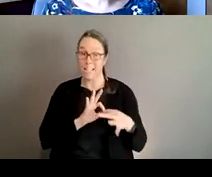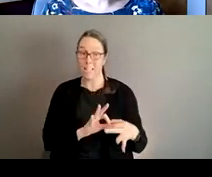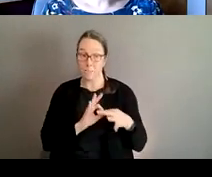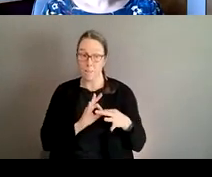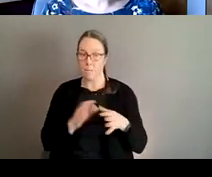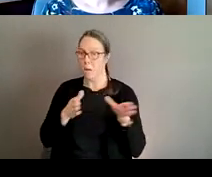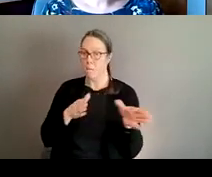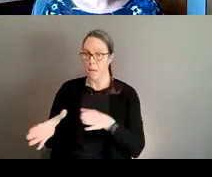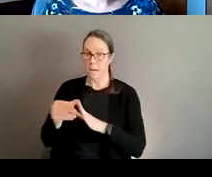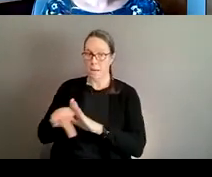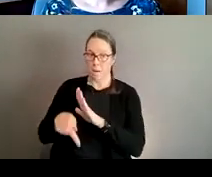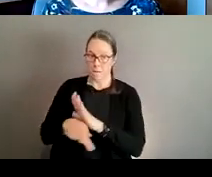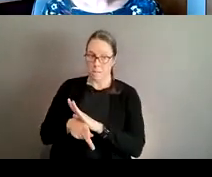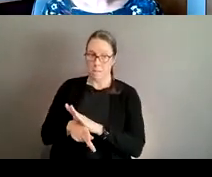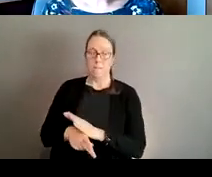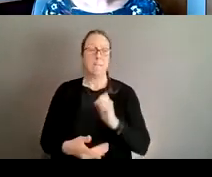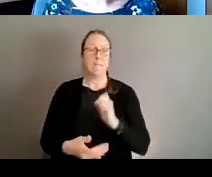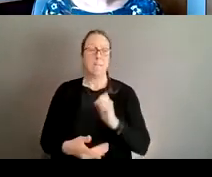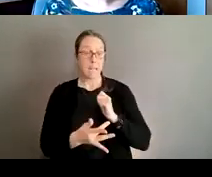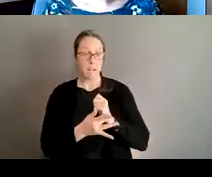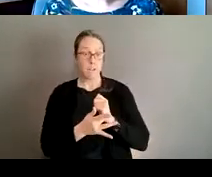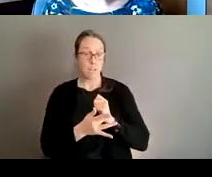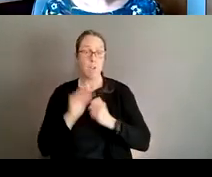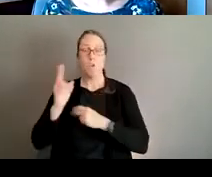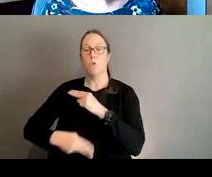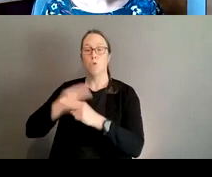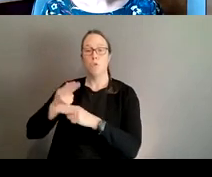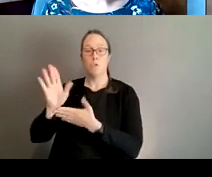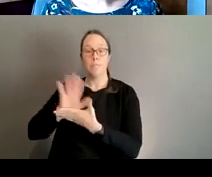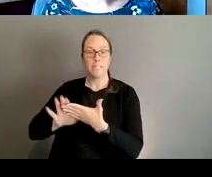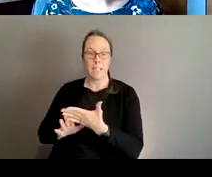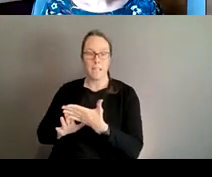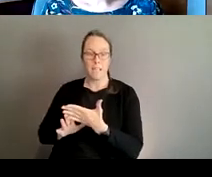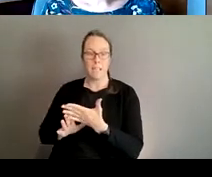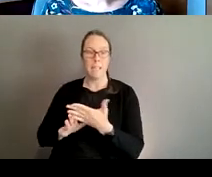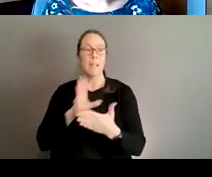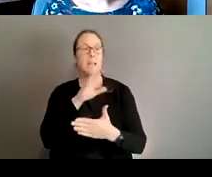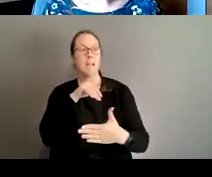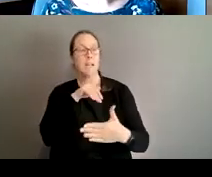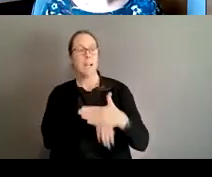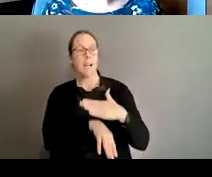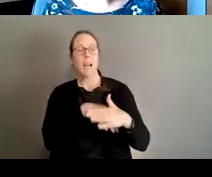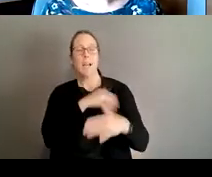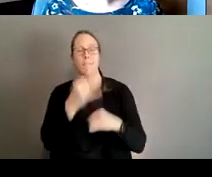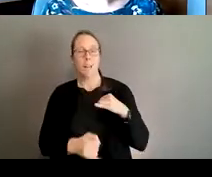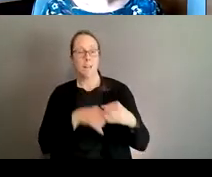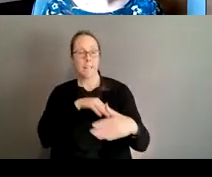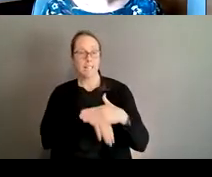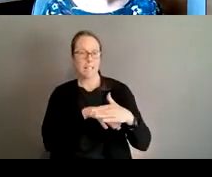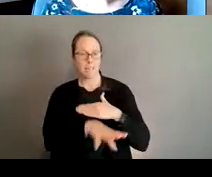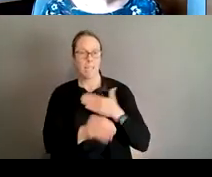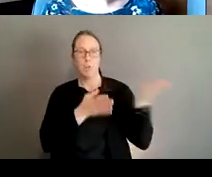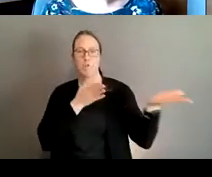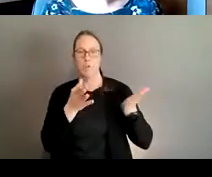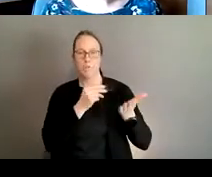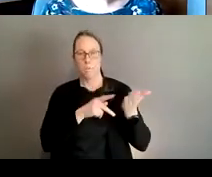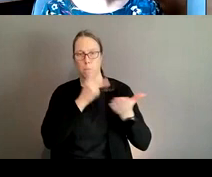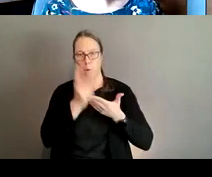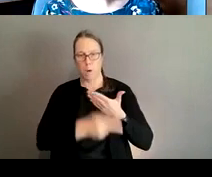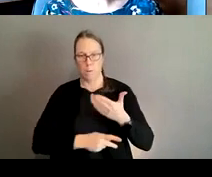and policy. Technology. Universal design. And, finally, accessibility services and programs.